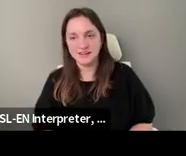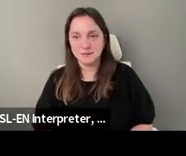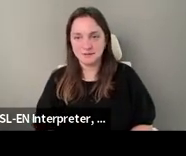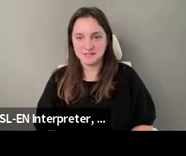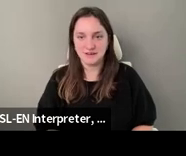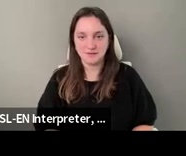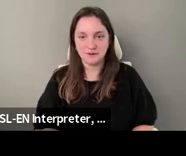up. And I think people maybe